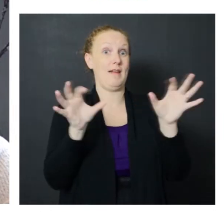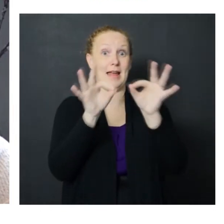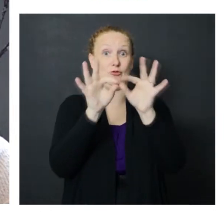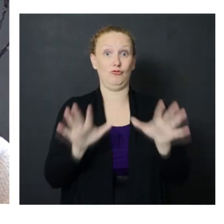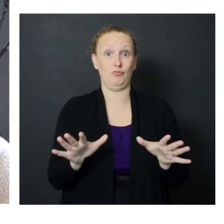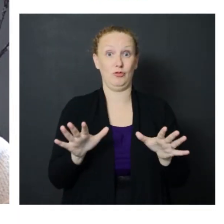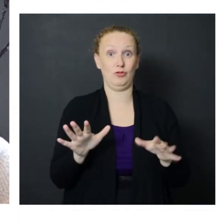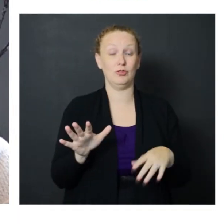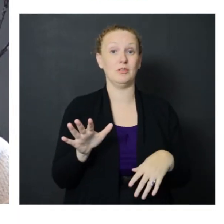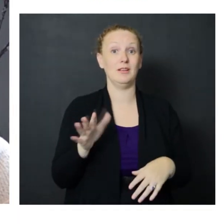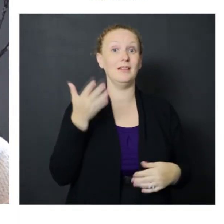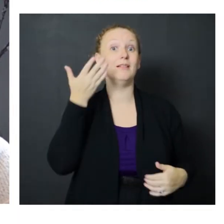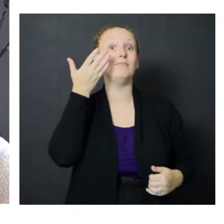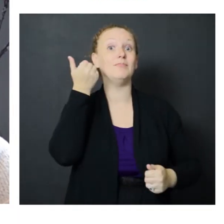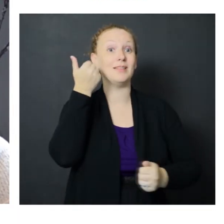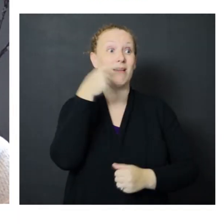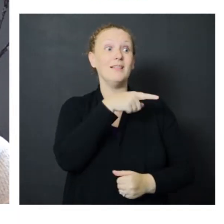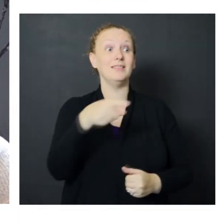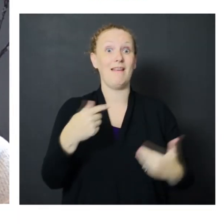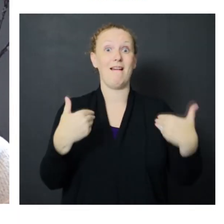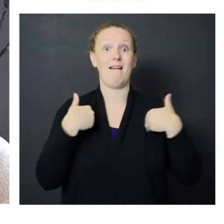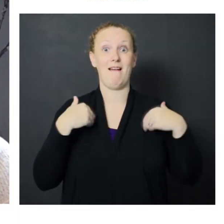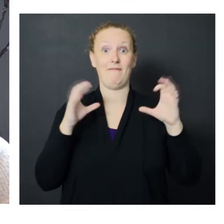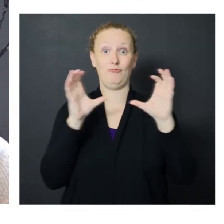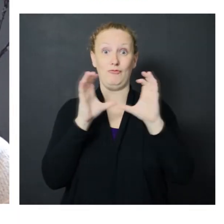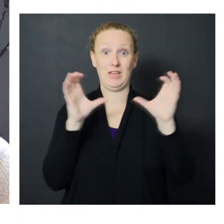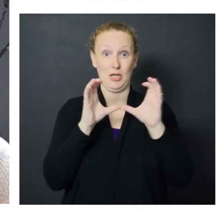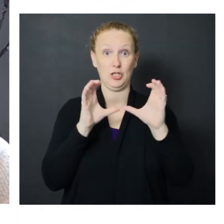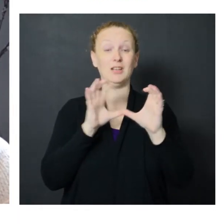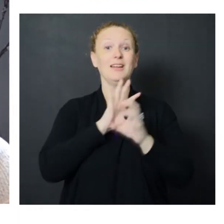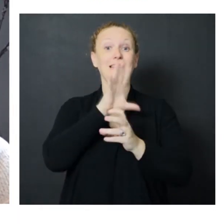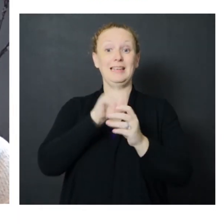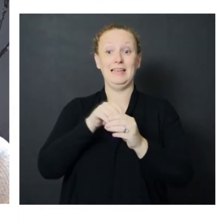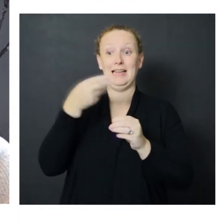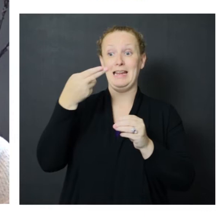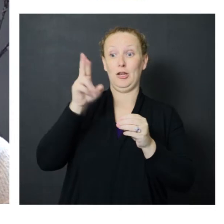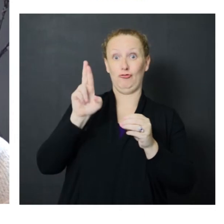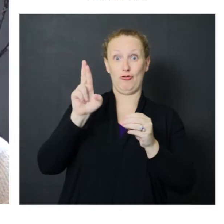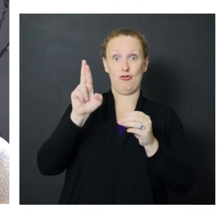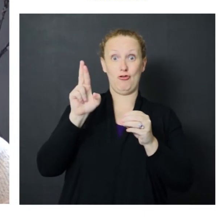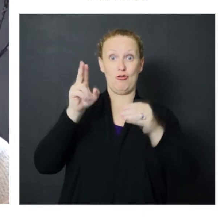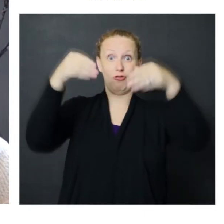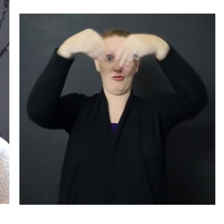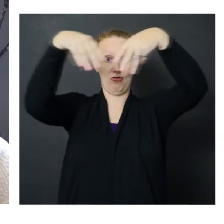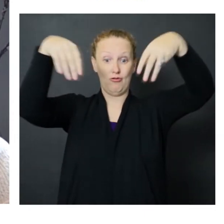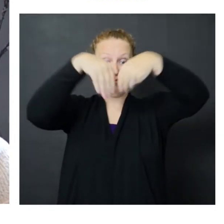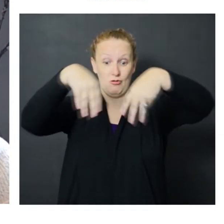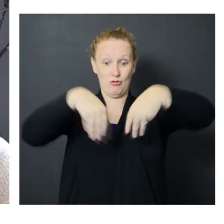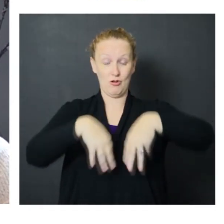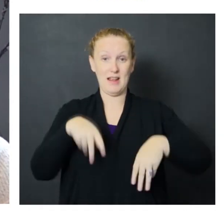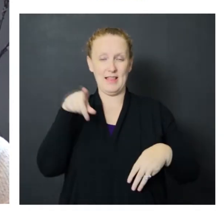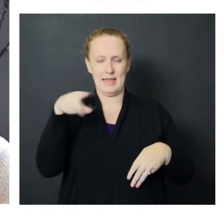the fact that certified in the HR ladder, ah, have priority So if they're two interpreters and organization one is